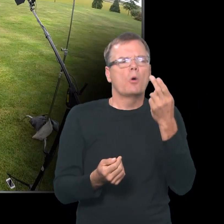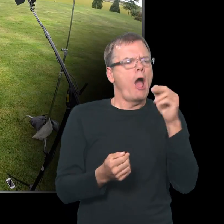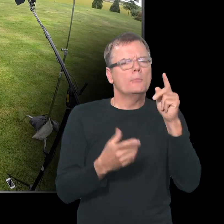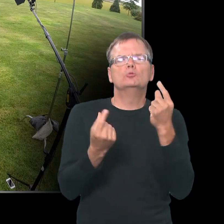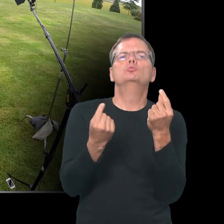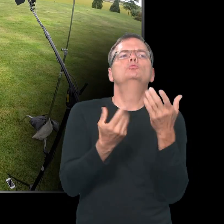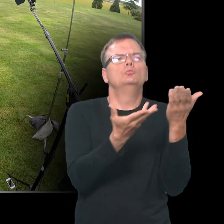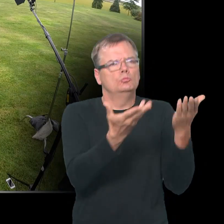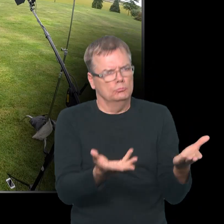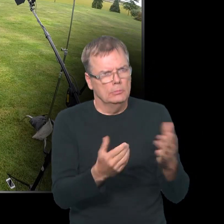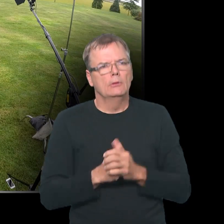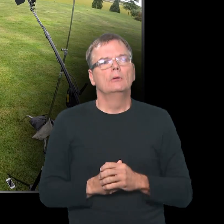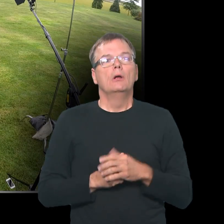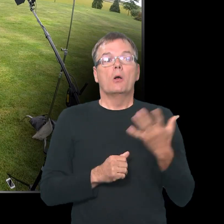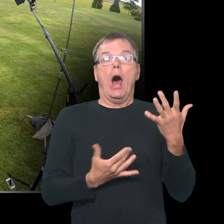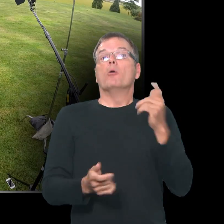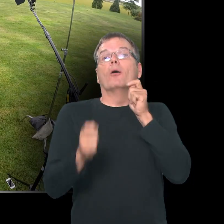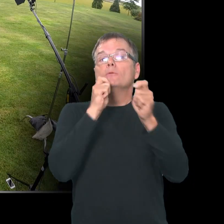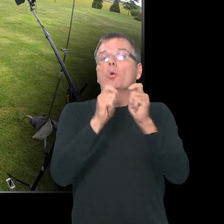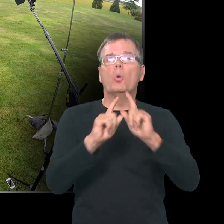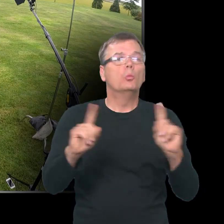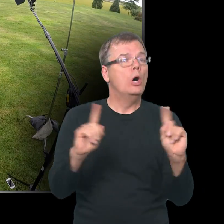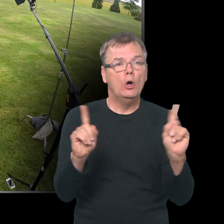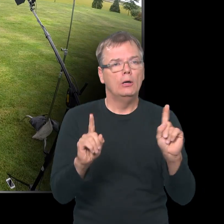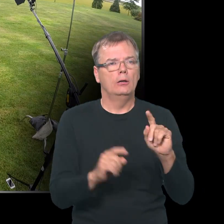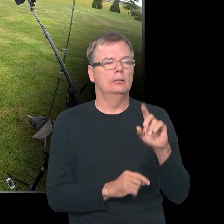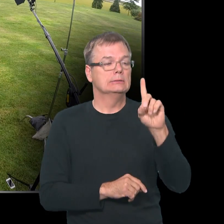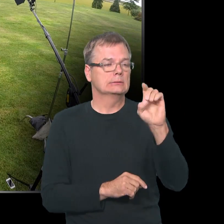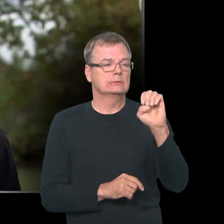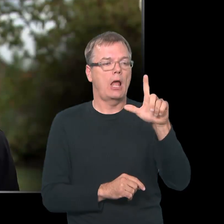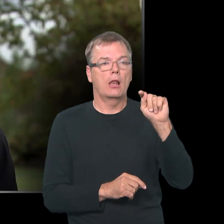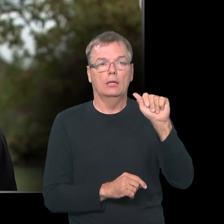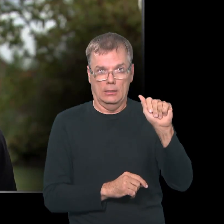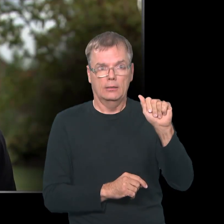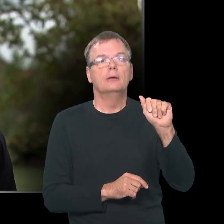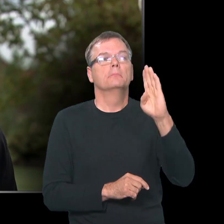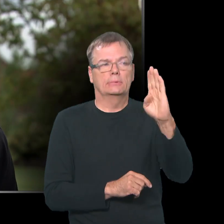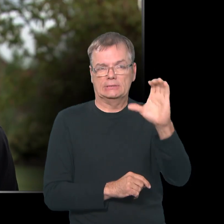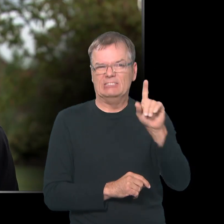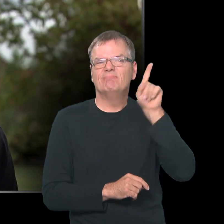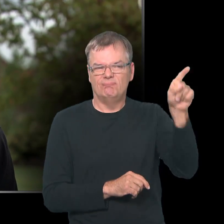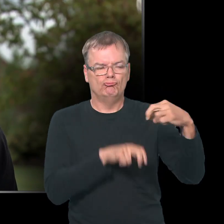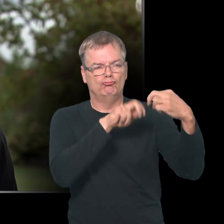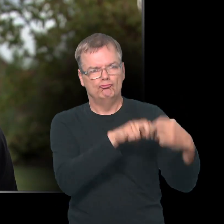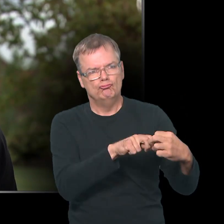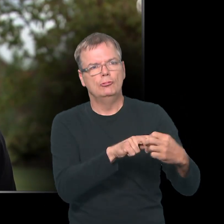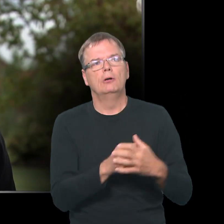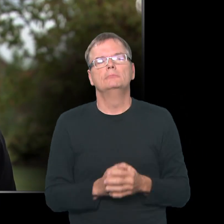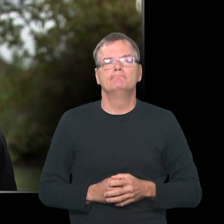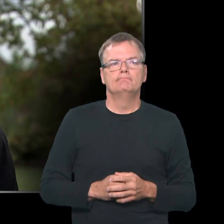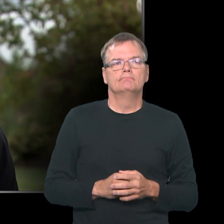has taken centre stage in the campaign. We met on a farm in Delta, B.C.